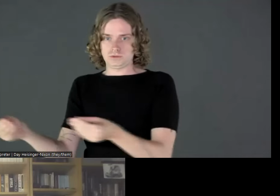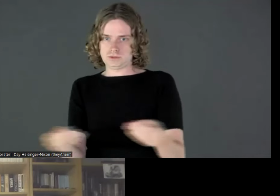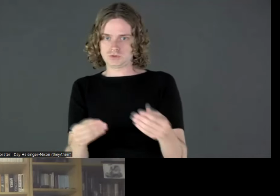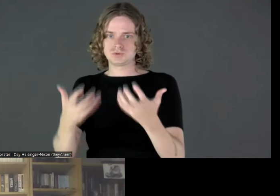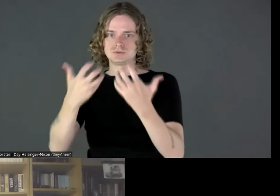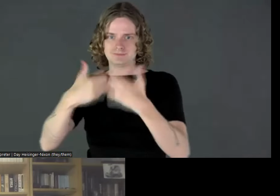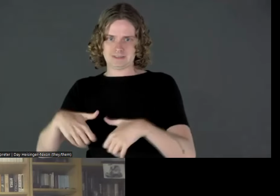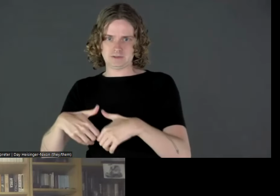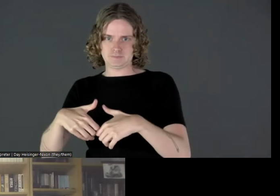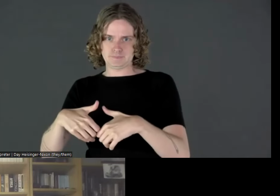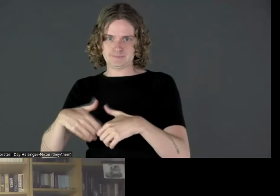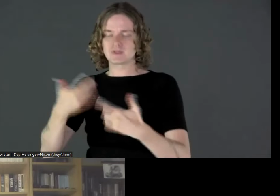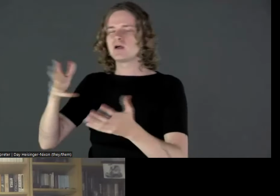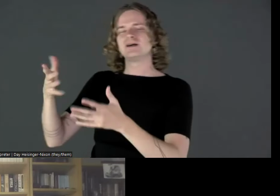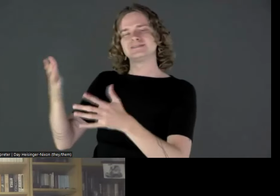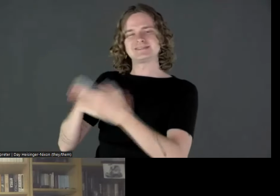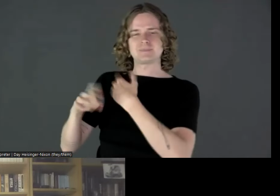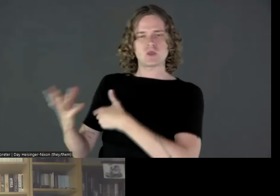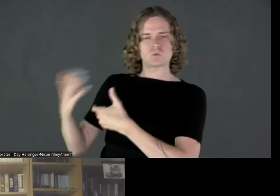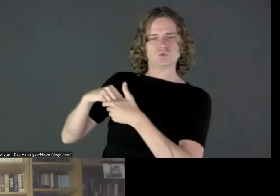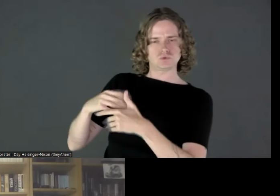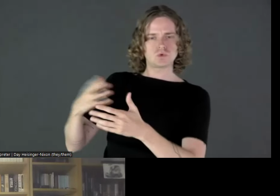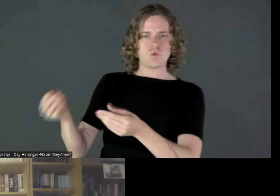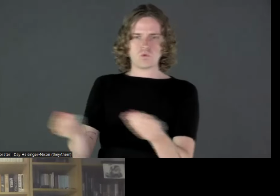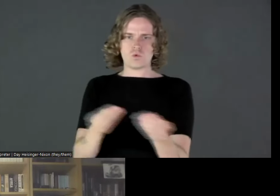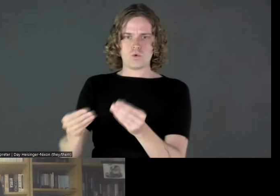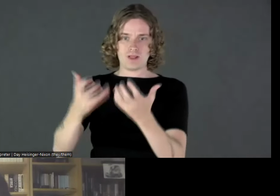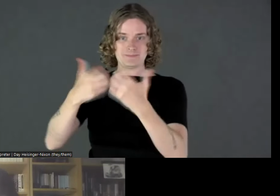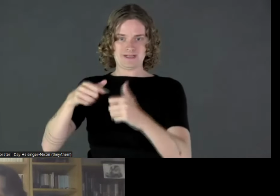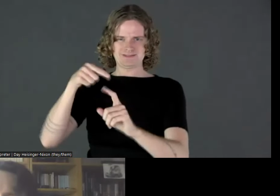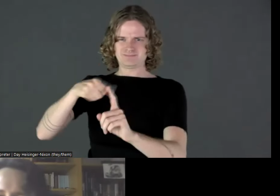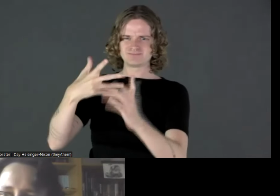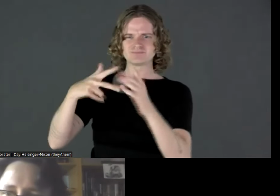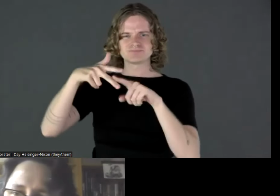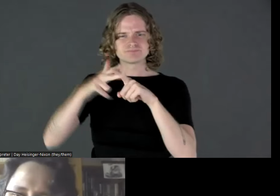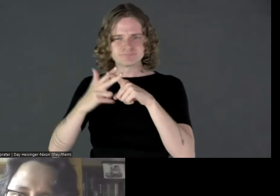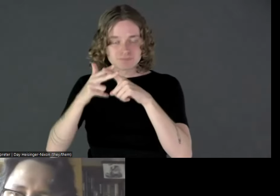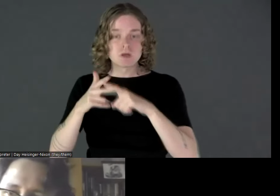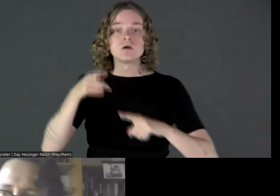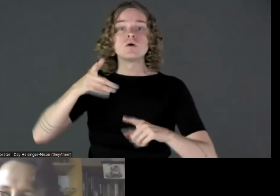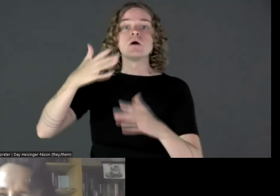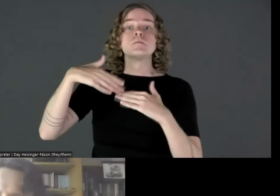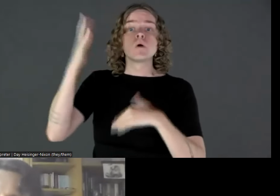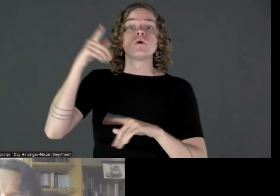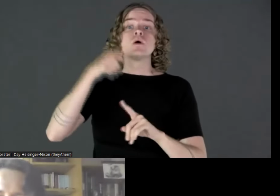either within the protection cluster, reaching out to other clusters at the national level